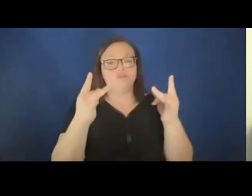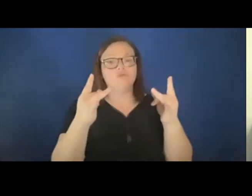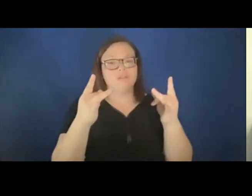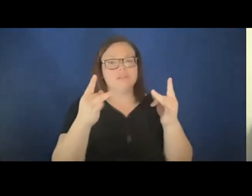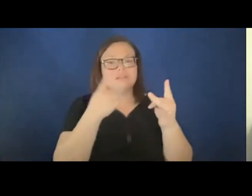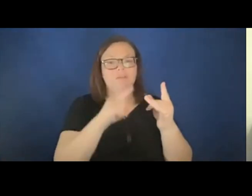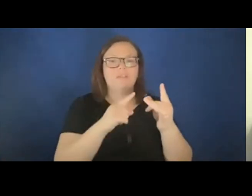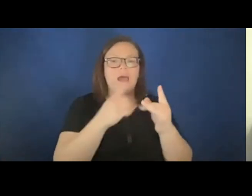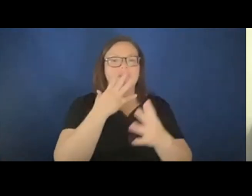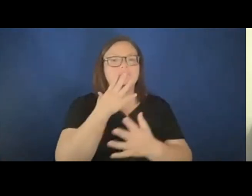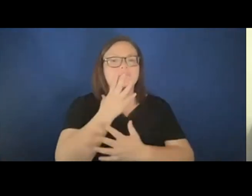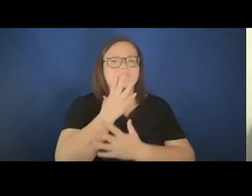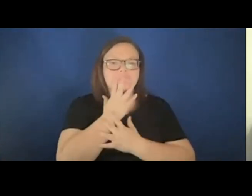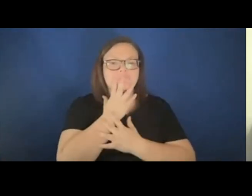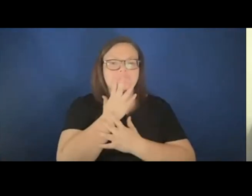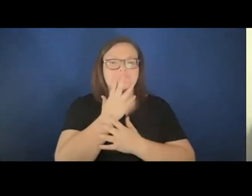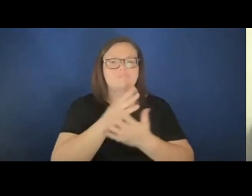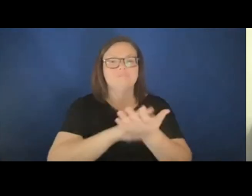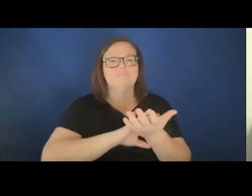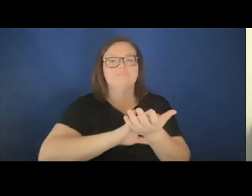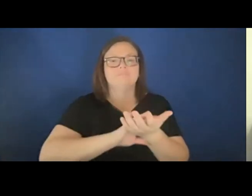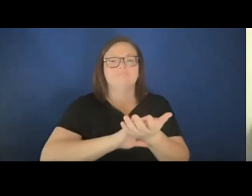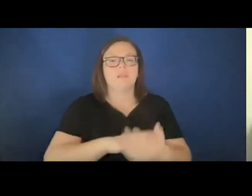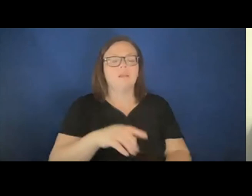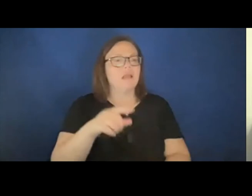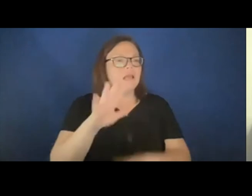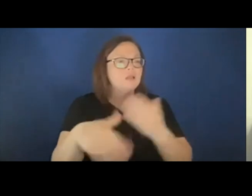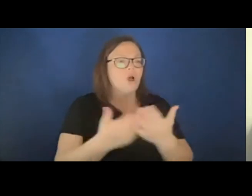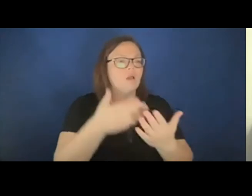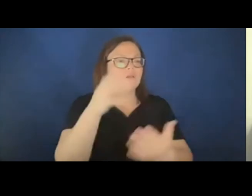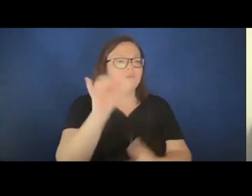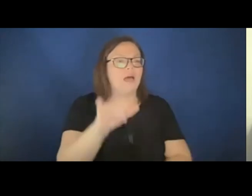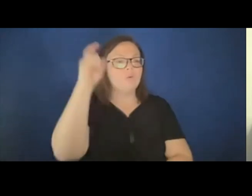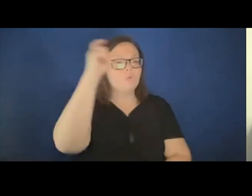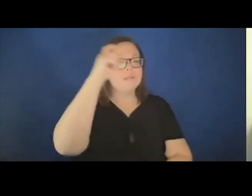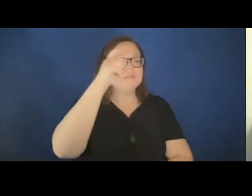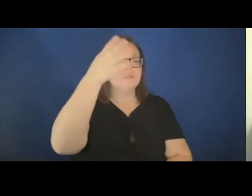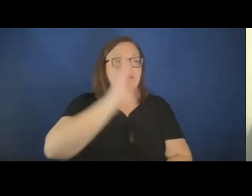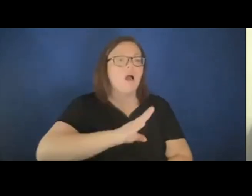finger resting easy on the inside of my wrist and all that wit, wisdom, God, gods, mangos,